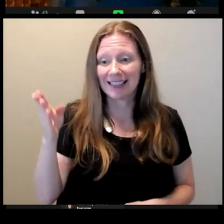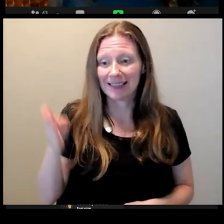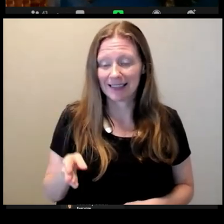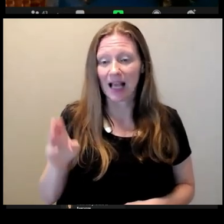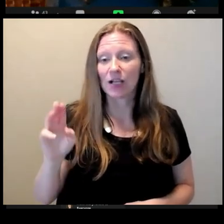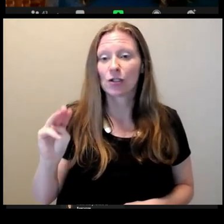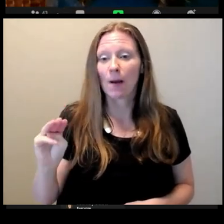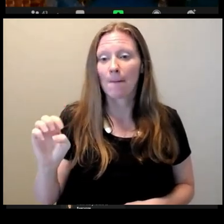Which is LinkedIn.com/in/Meryl.